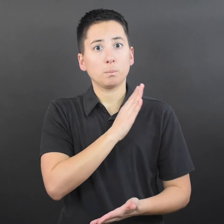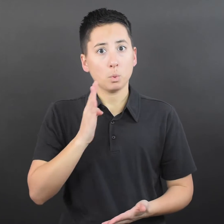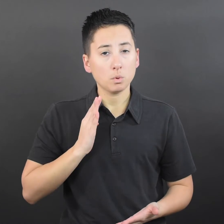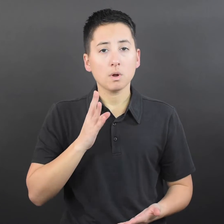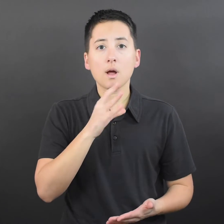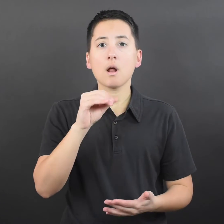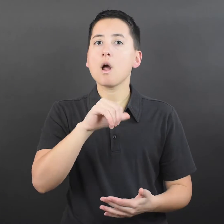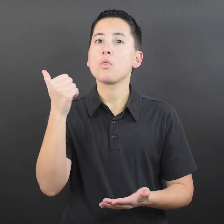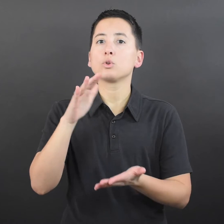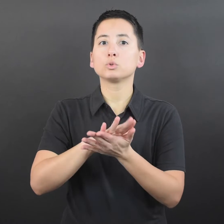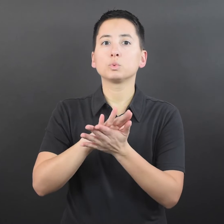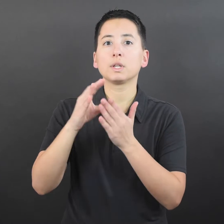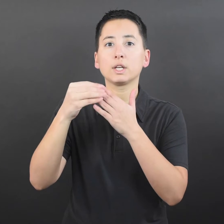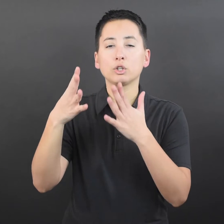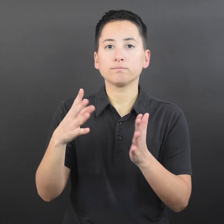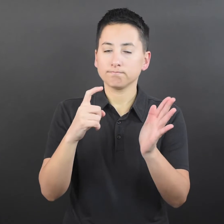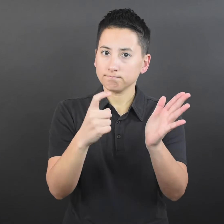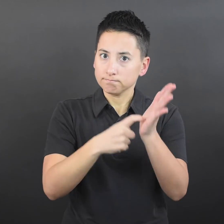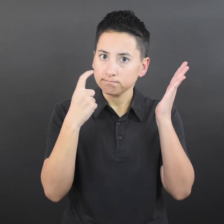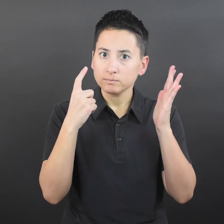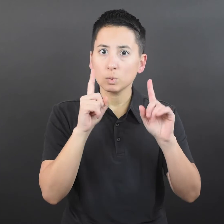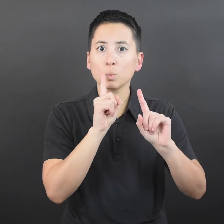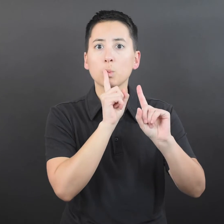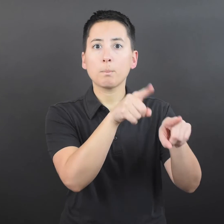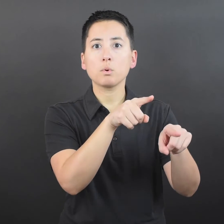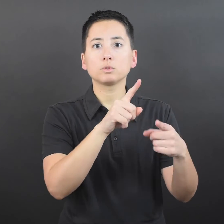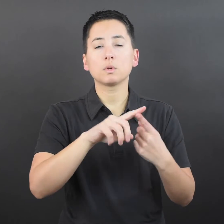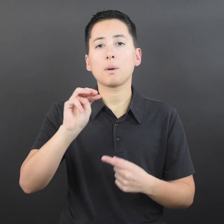other school leaders are reminded of the required reporting to